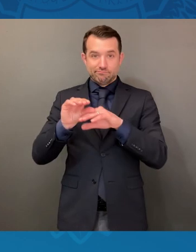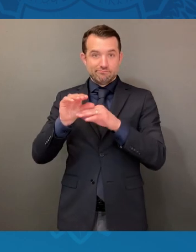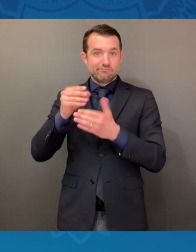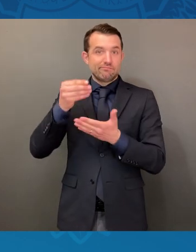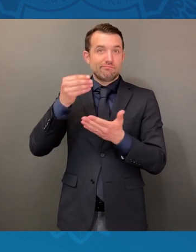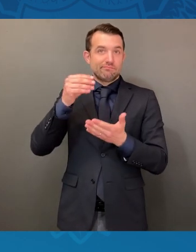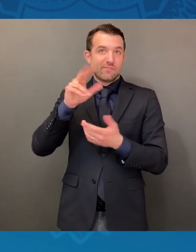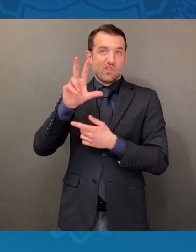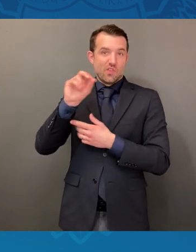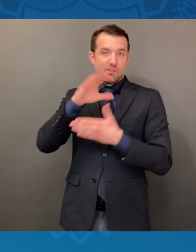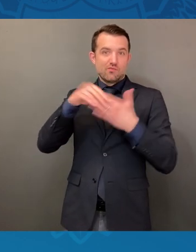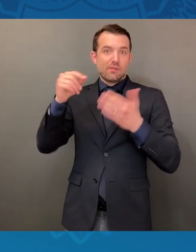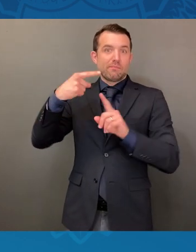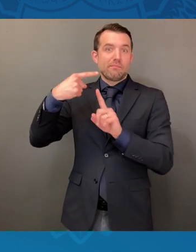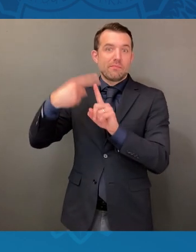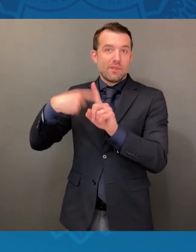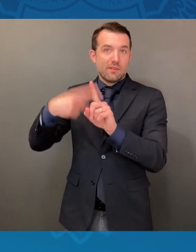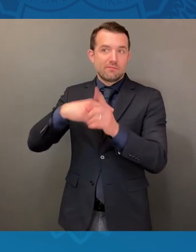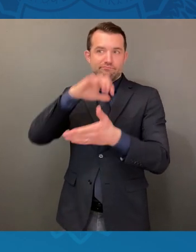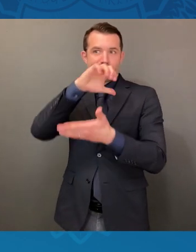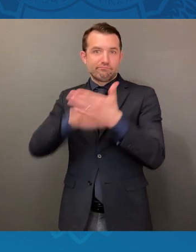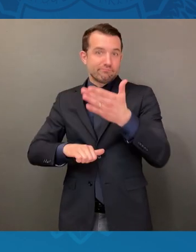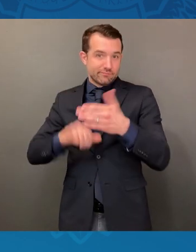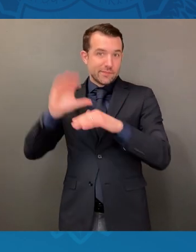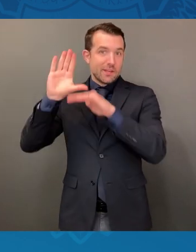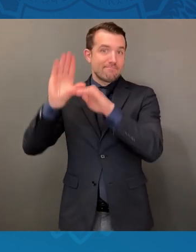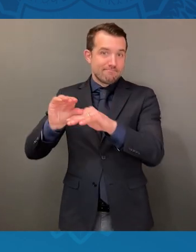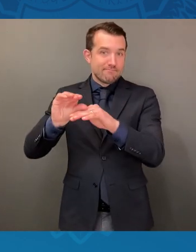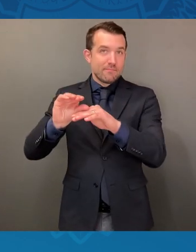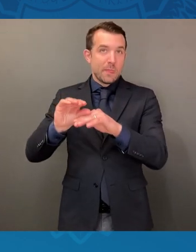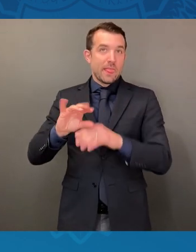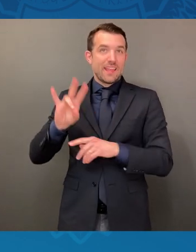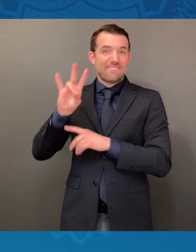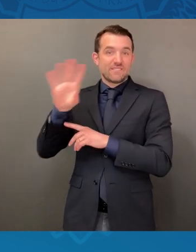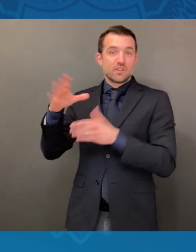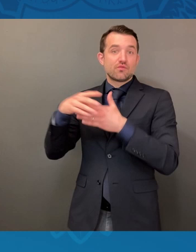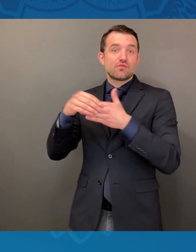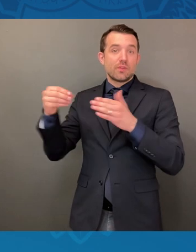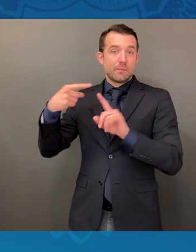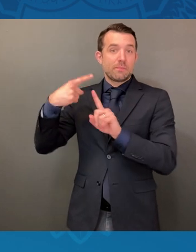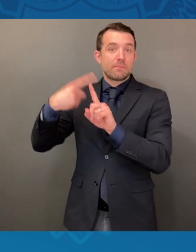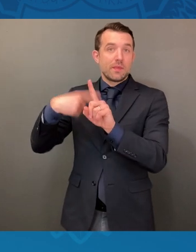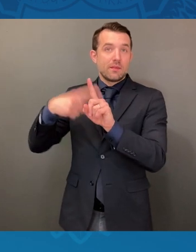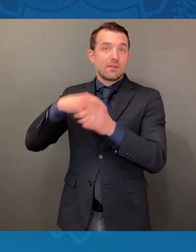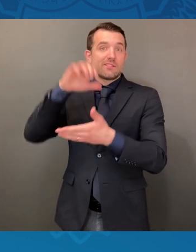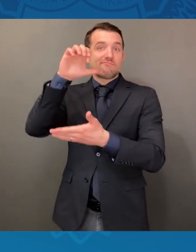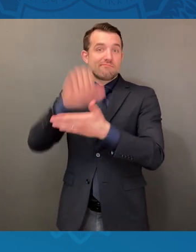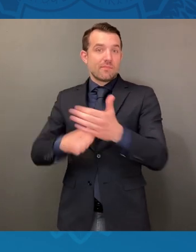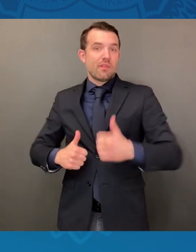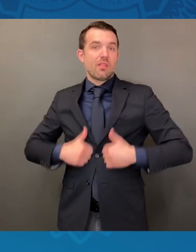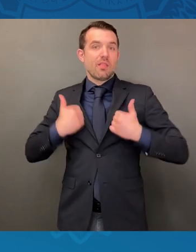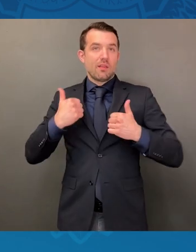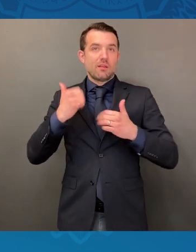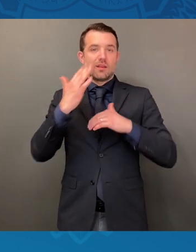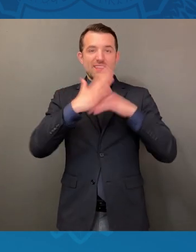or $75 per month, for those living on tribal lands. So far with this discount, we have helped lower